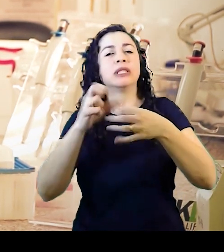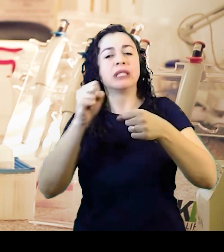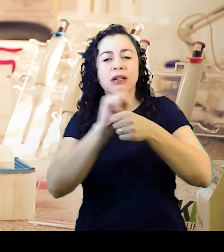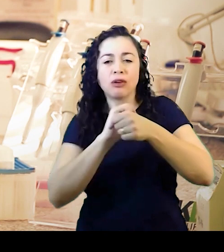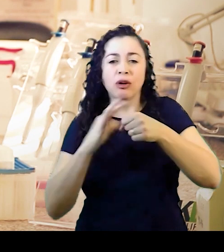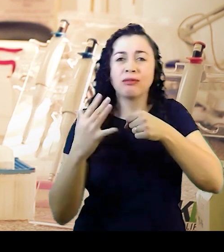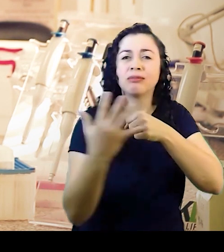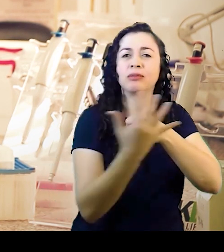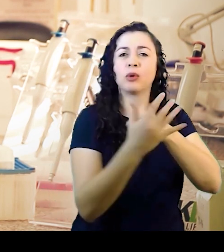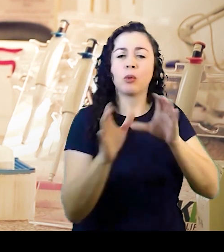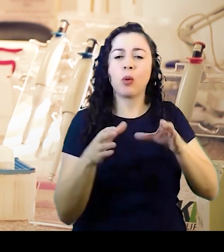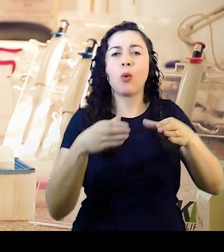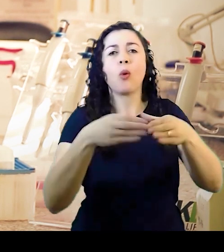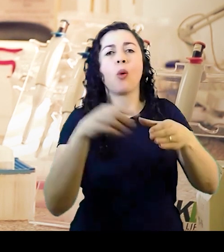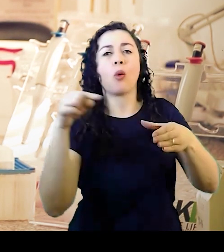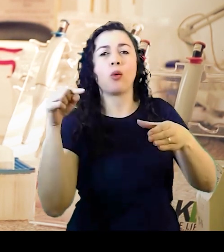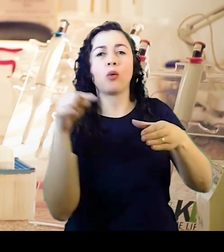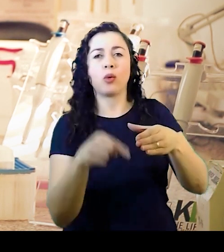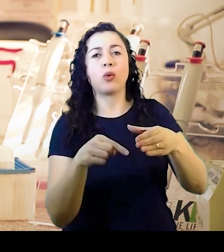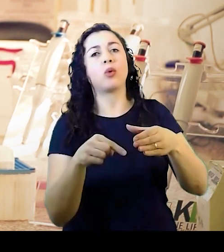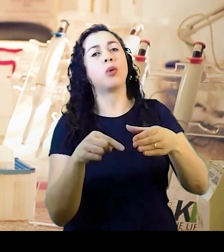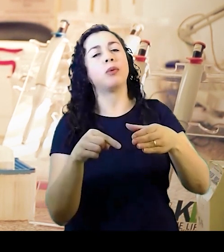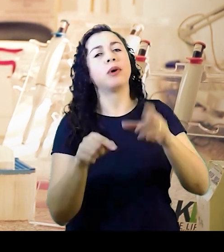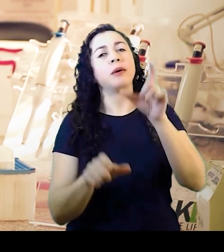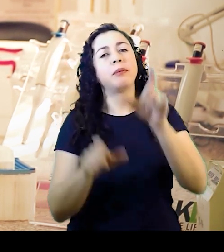Covid-19 in a specific group of patients,